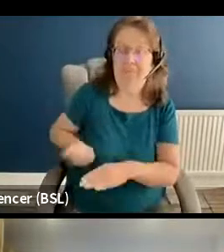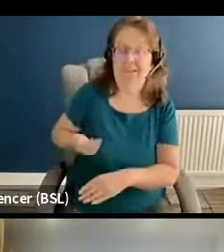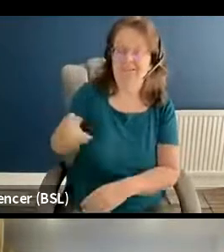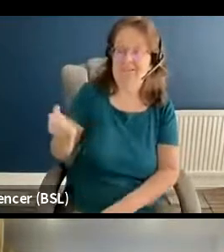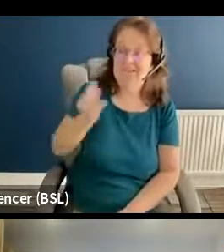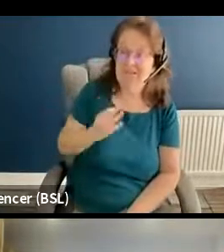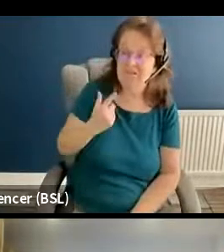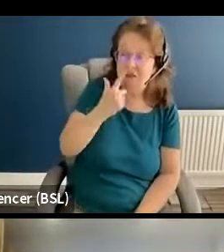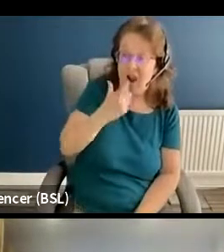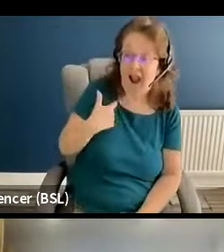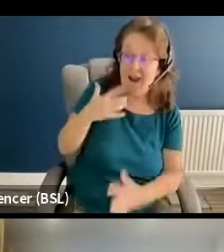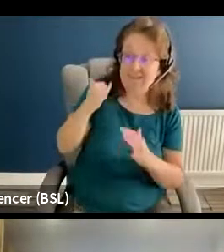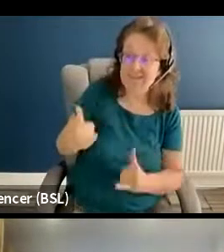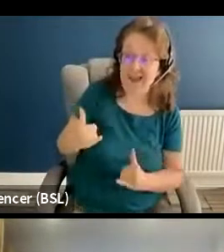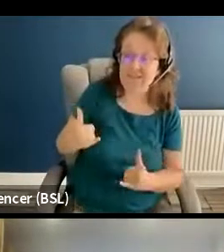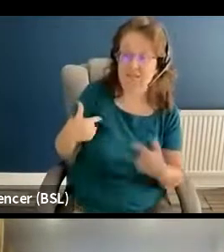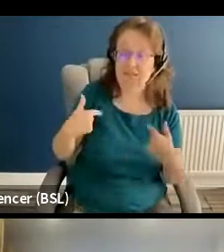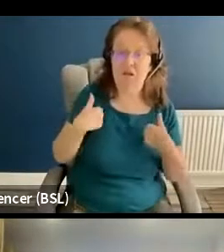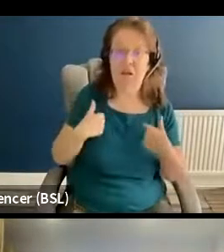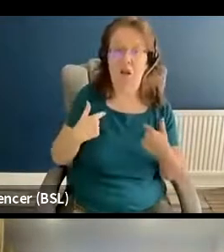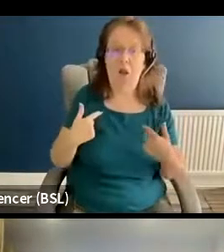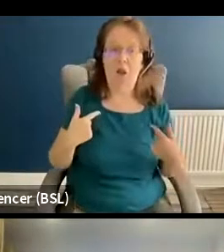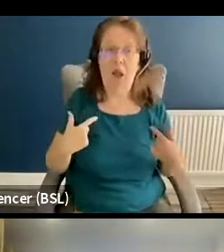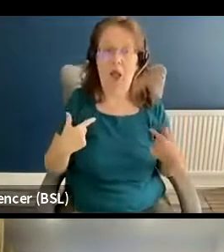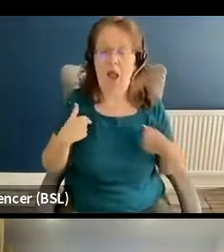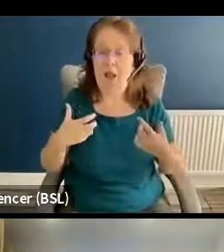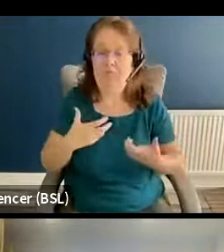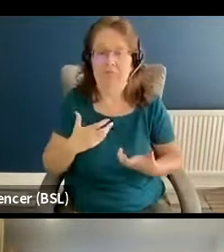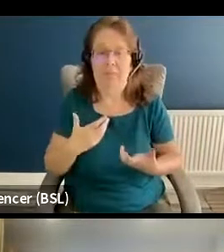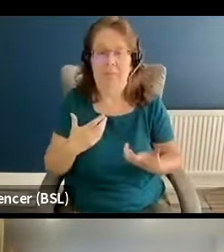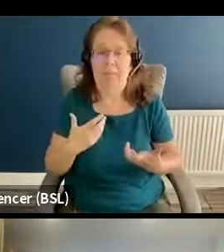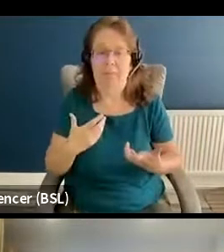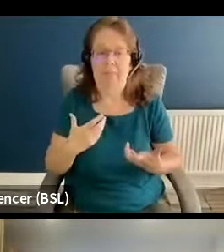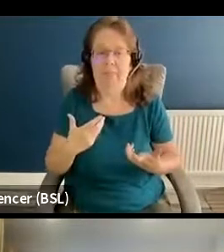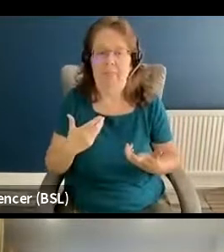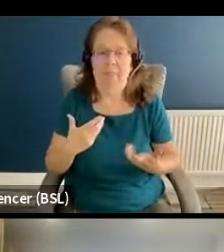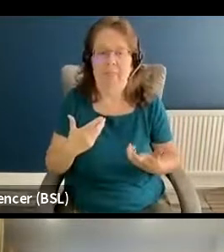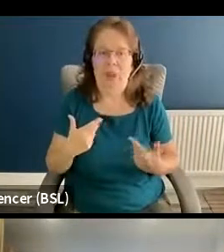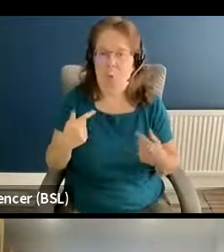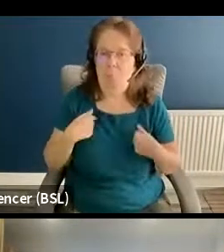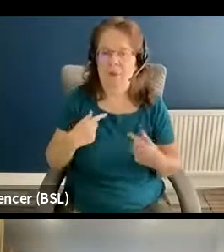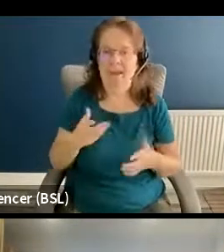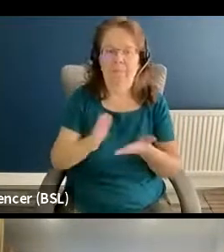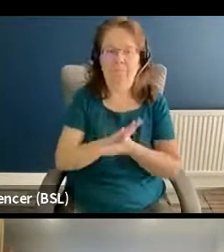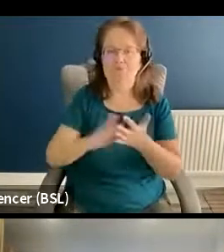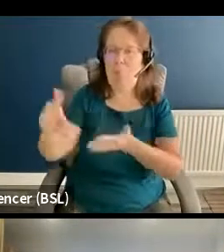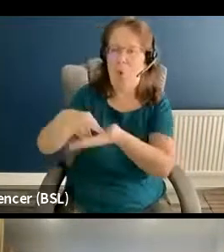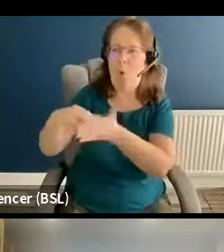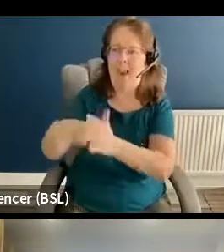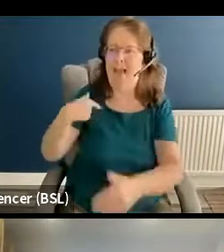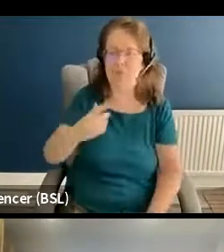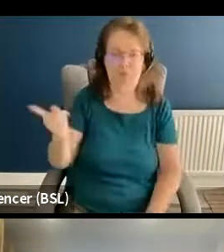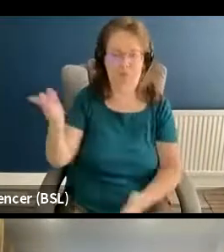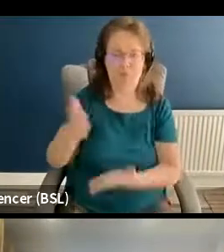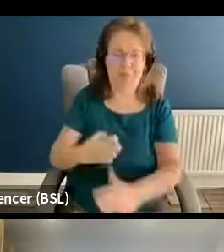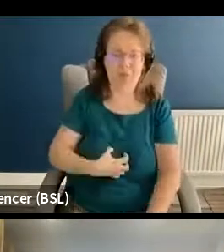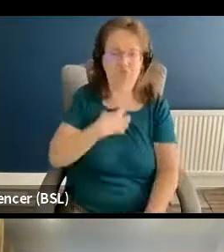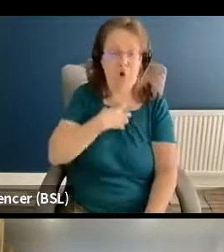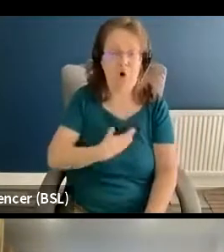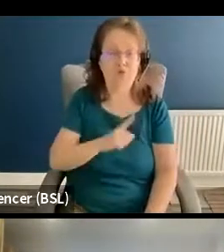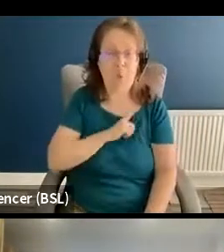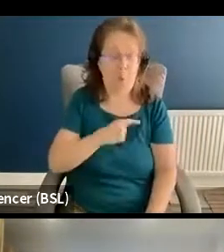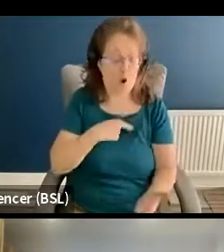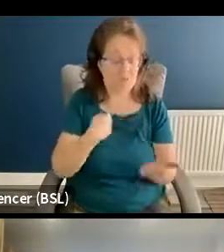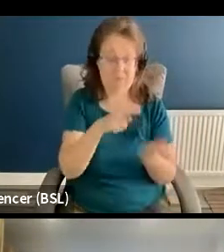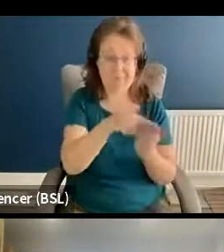user testing so that we shock the powers that be in the organizations to think about it seriously.